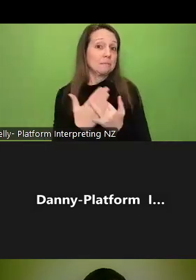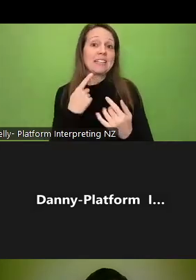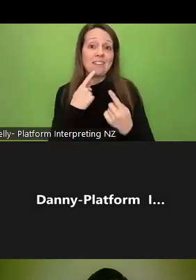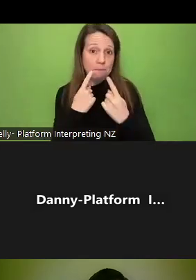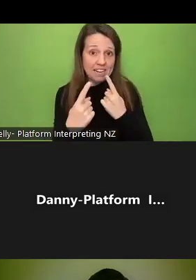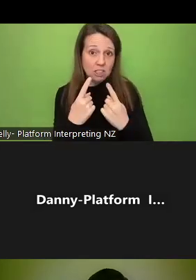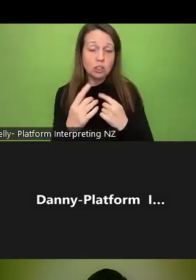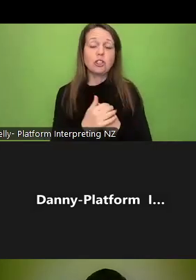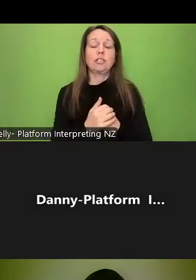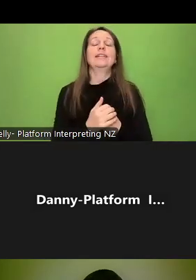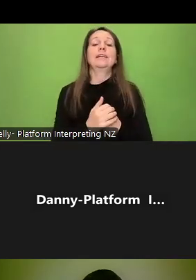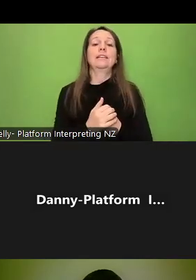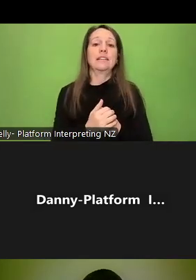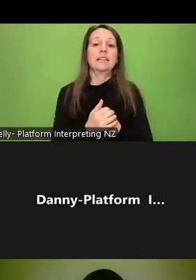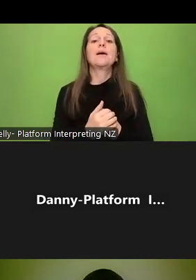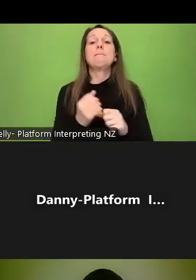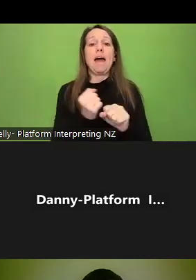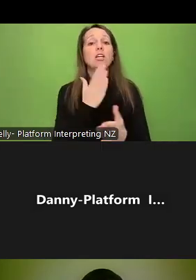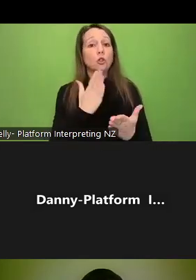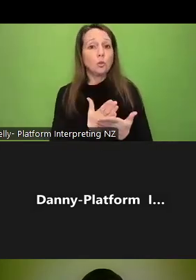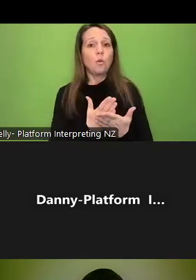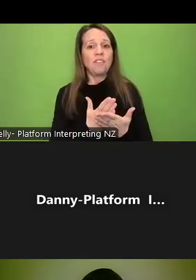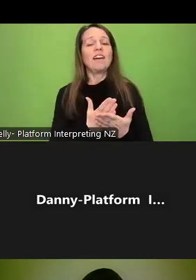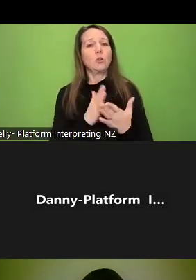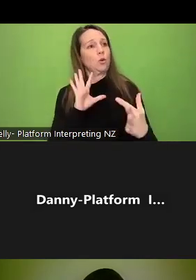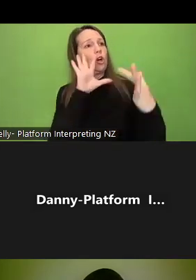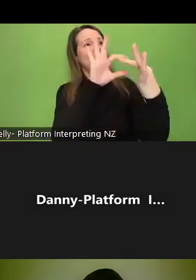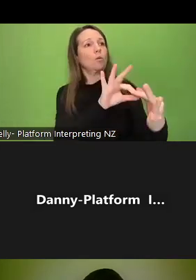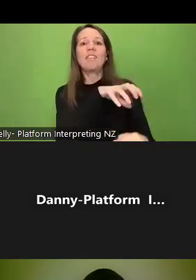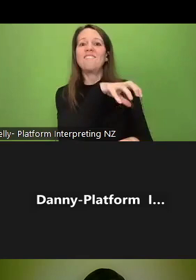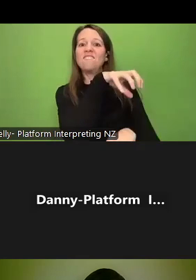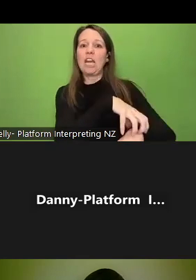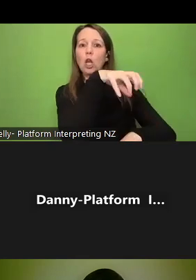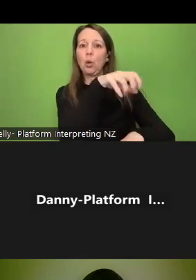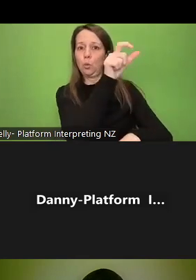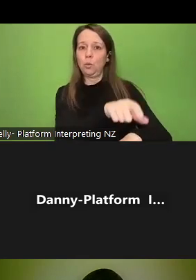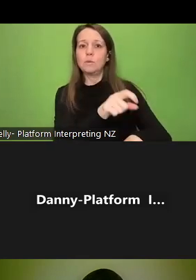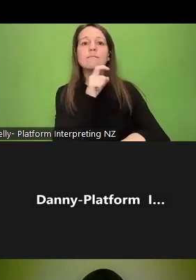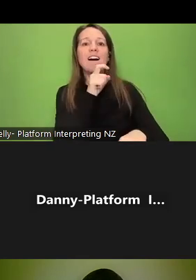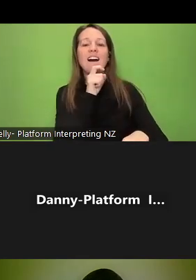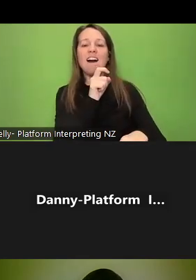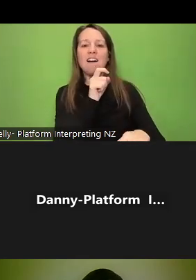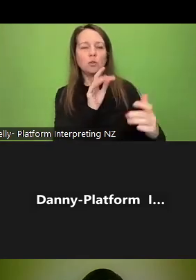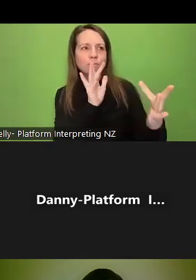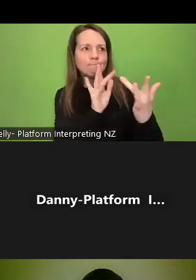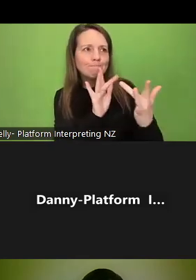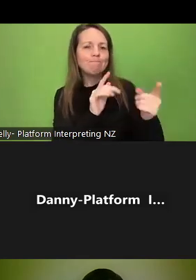connect with the venue for sharing this mahi. So check in with them to get the right information,